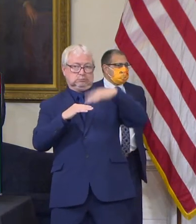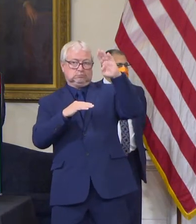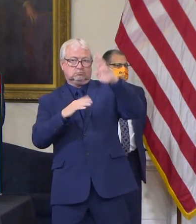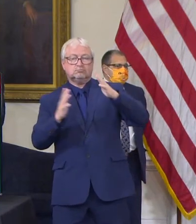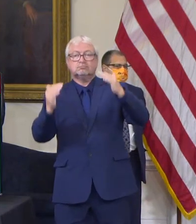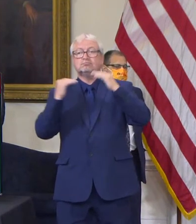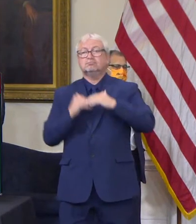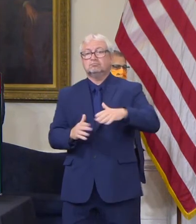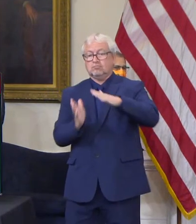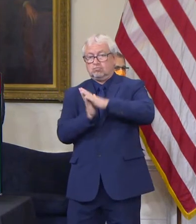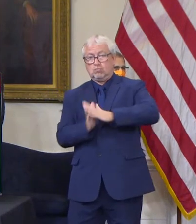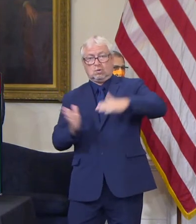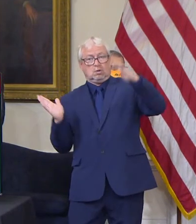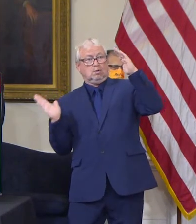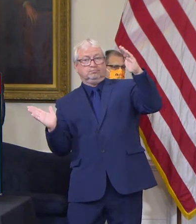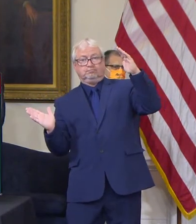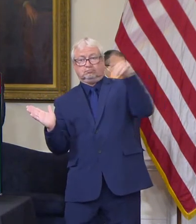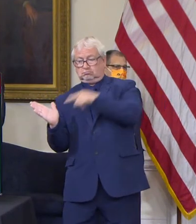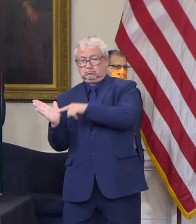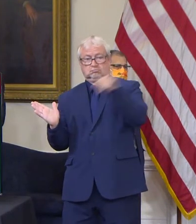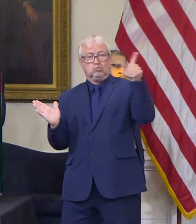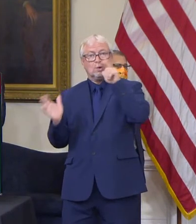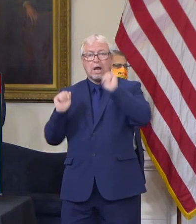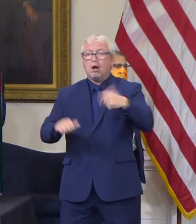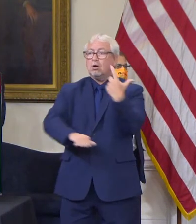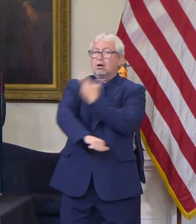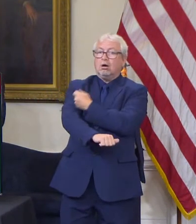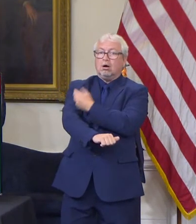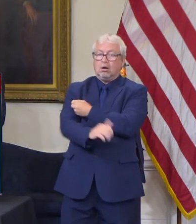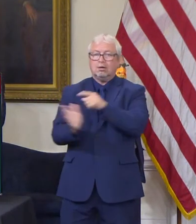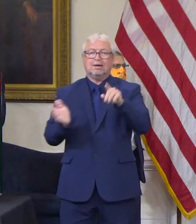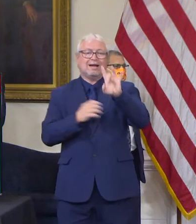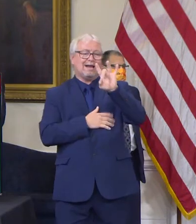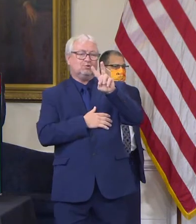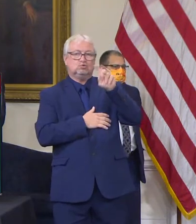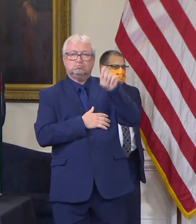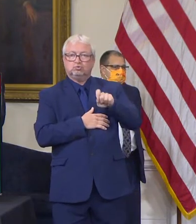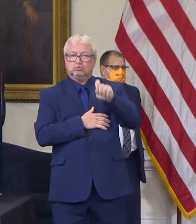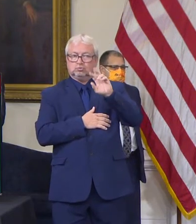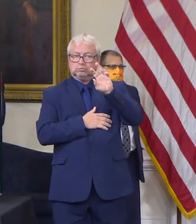6 percent of Maryland adults 18 and older have been vaccinated. And we have vaccinated 82.